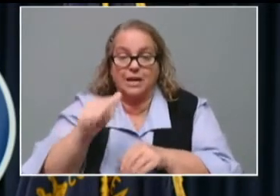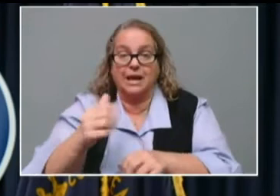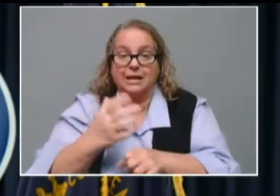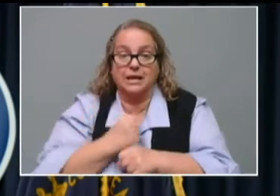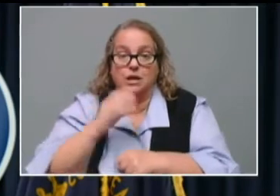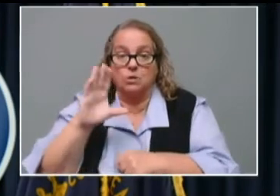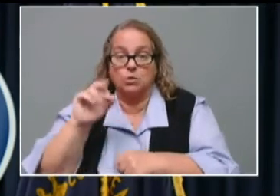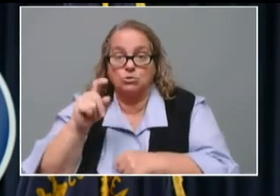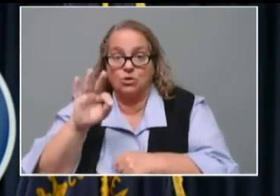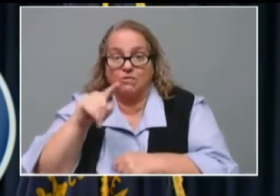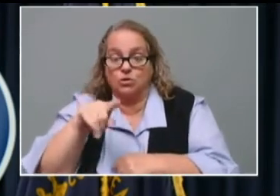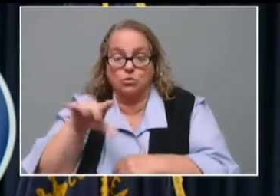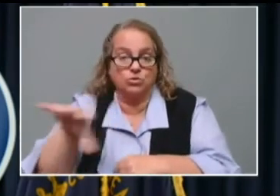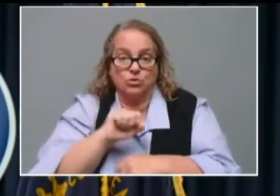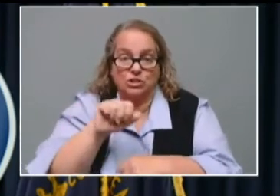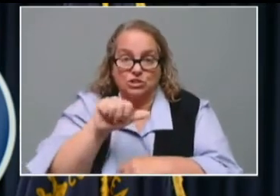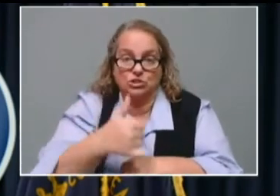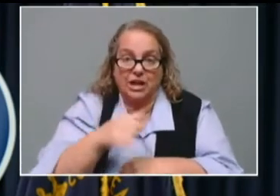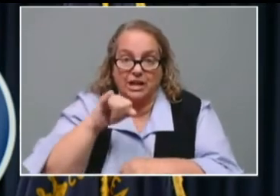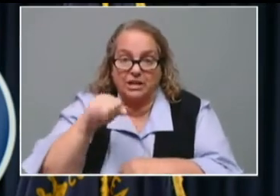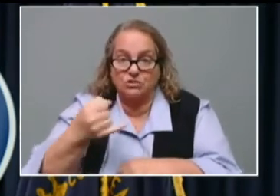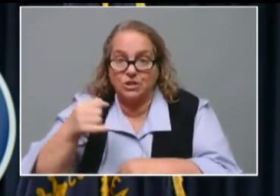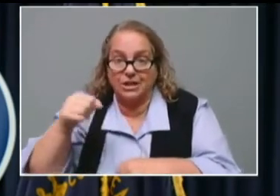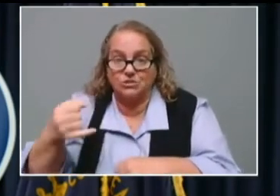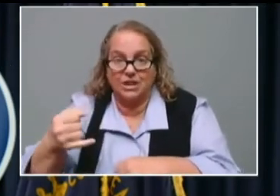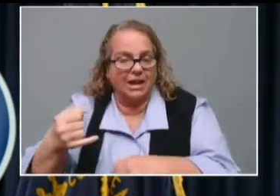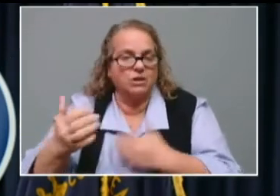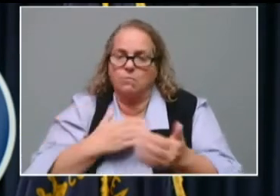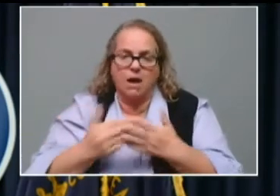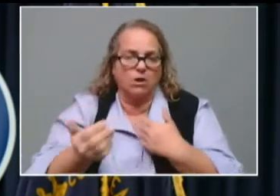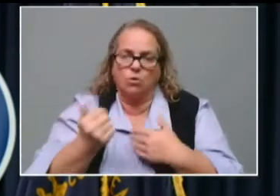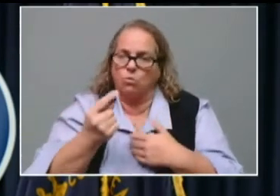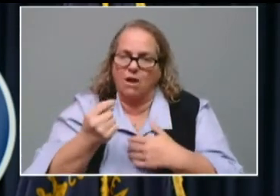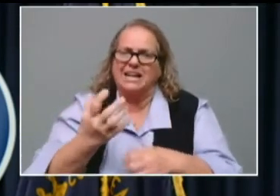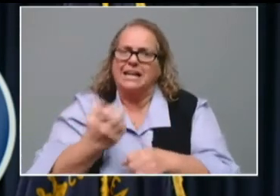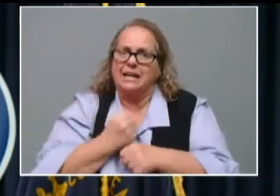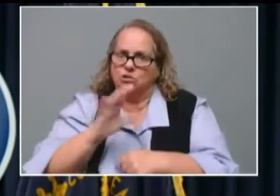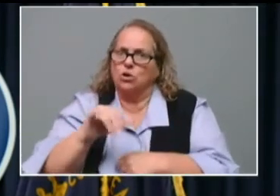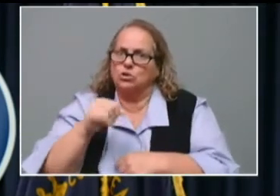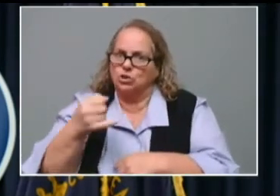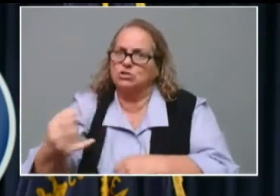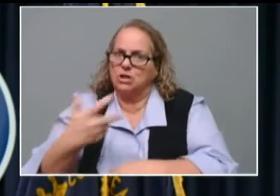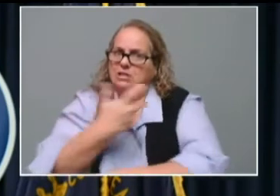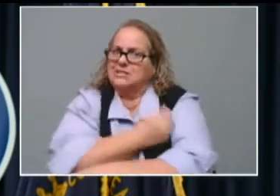what and go get it as fast as you can, you can get a booster If if you have an